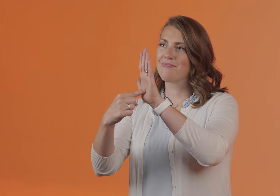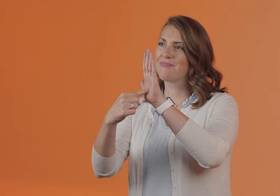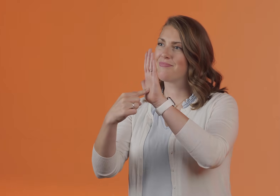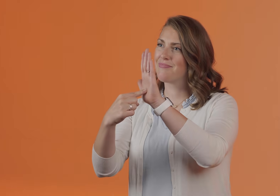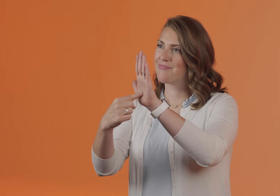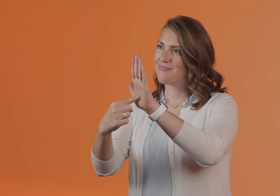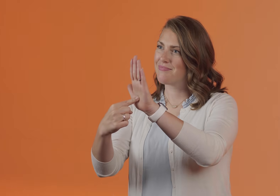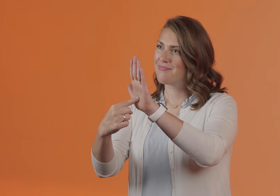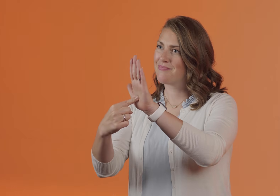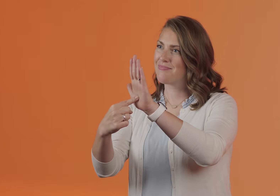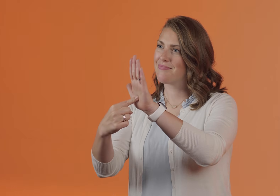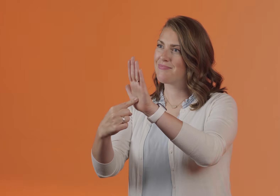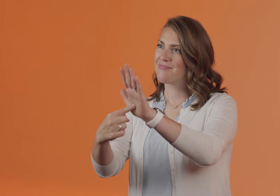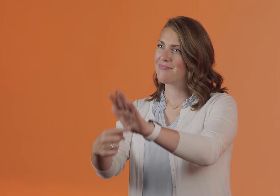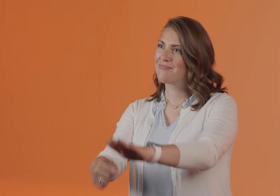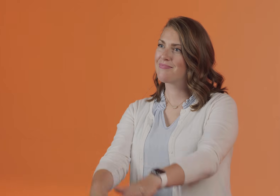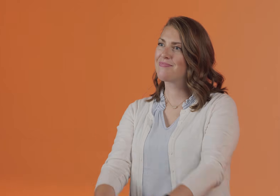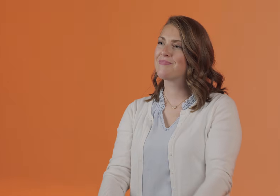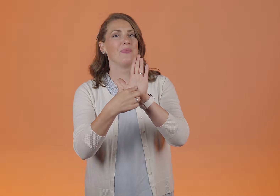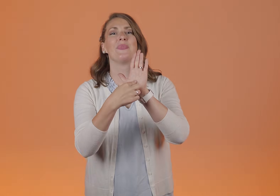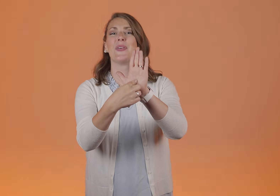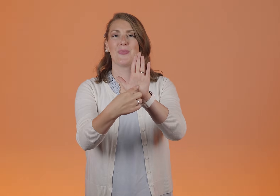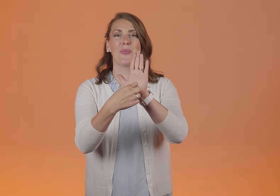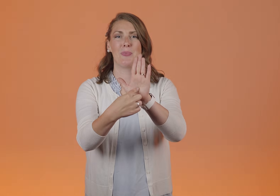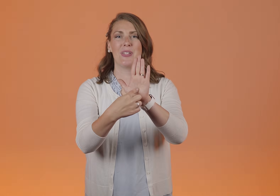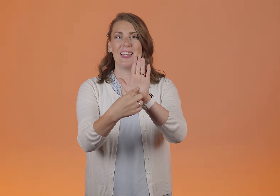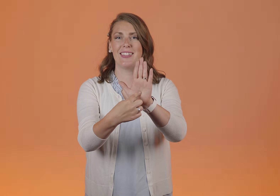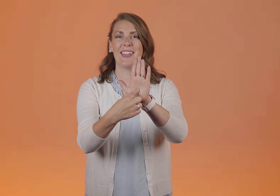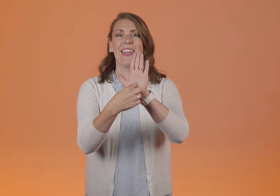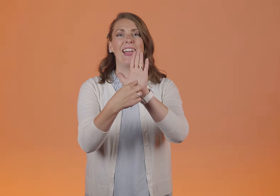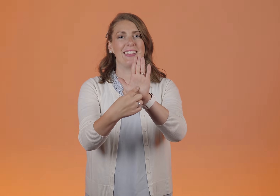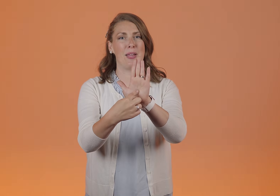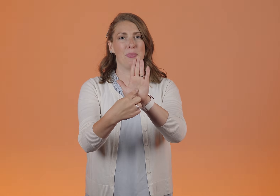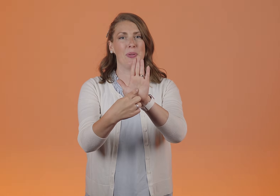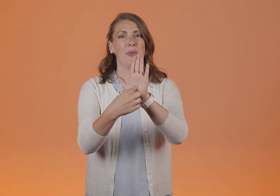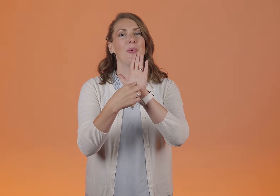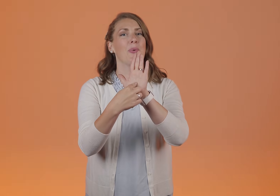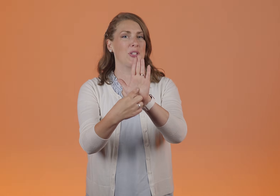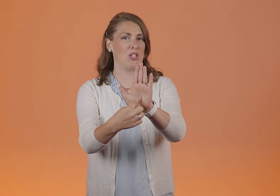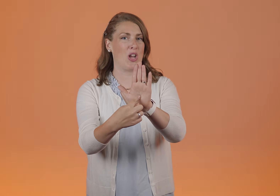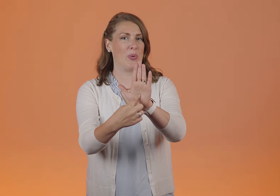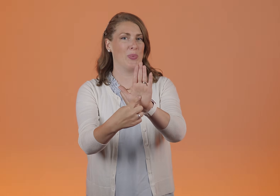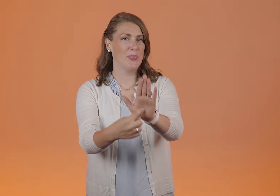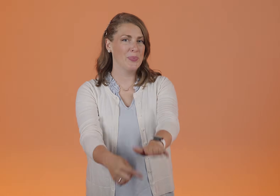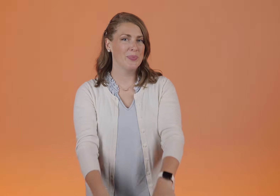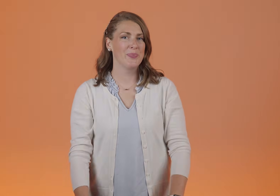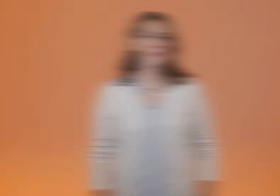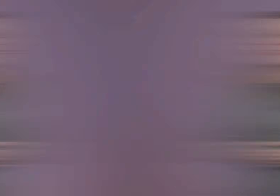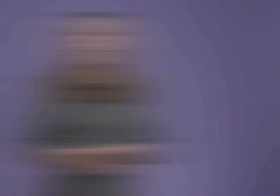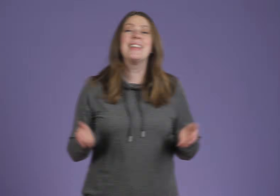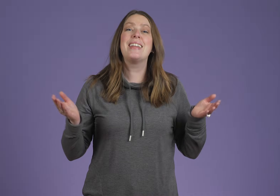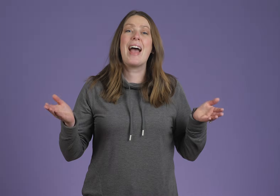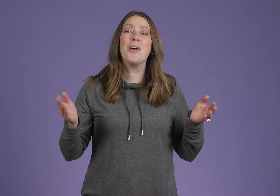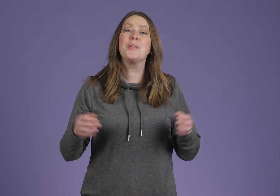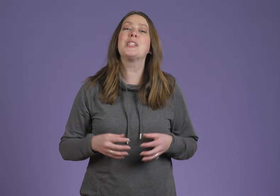is pointing to an example. Represent. Example. Or to show. Now let's